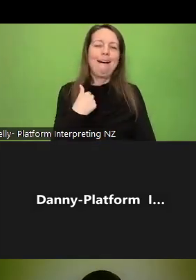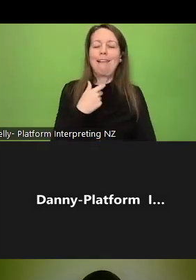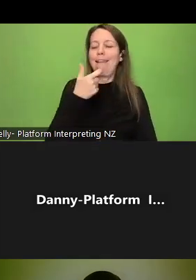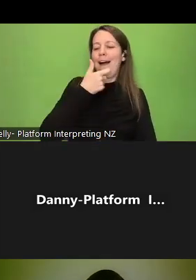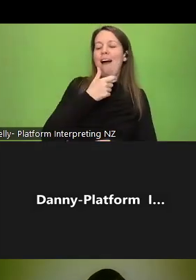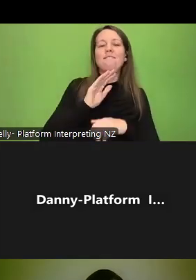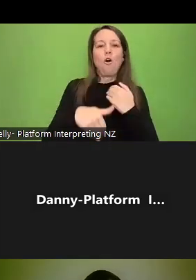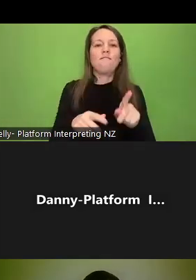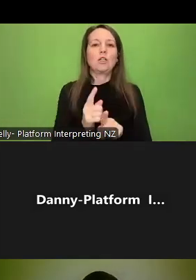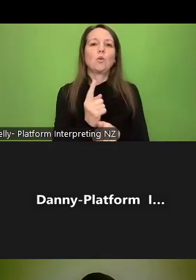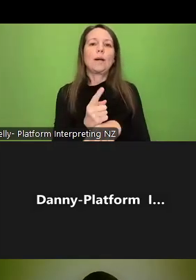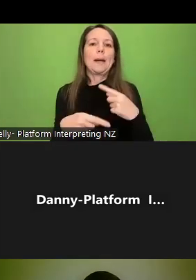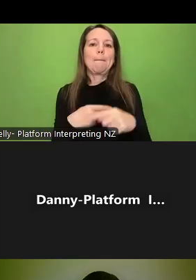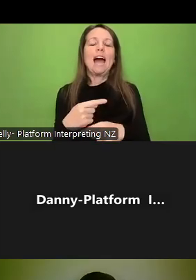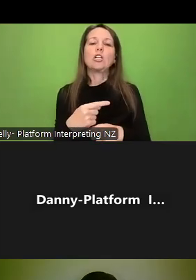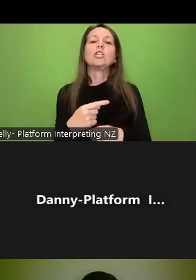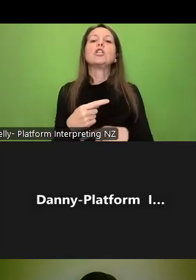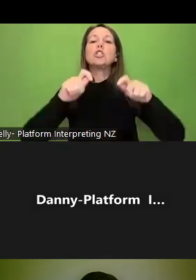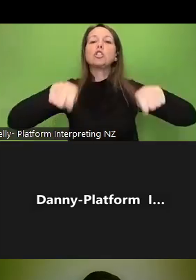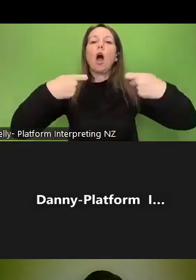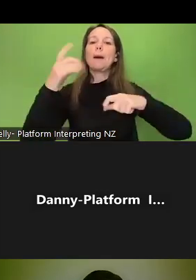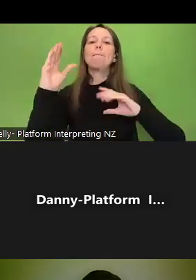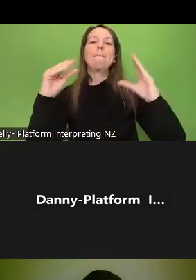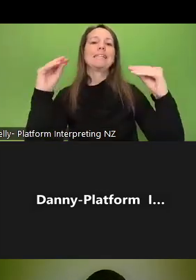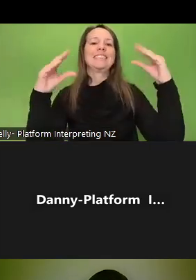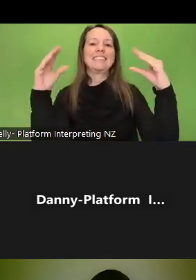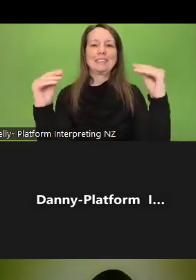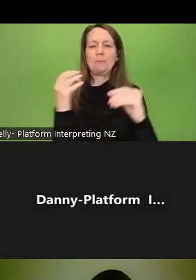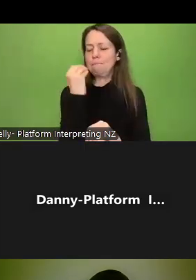And, like, beautiful, you know, they looked they were all flash, and they had great costumes on,